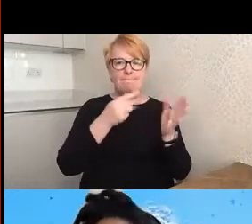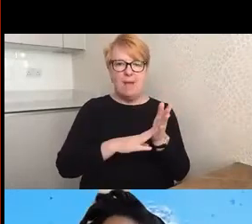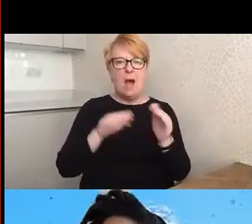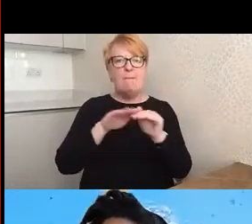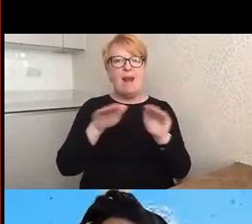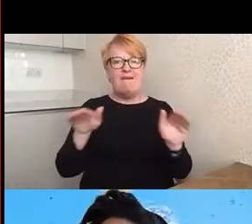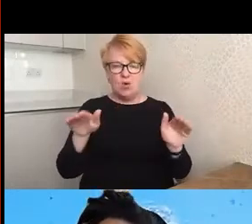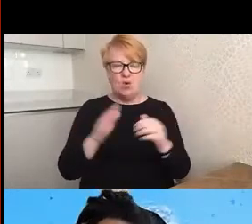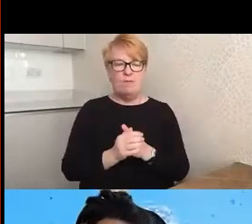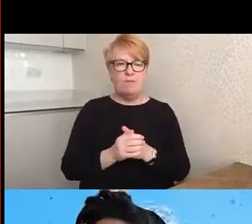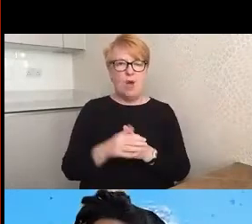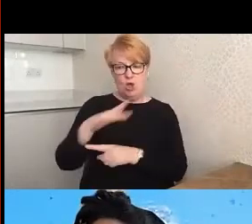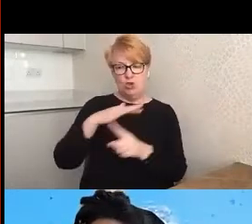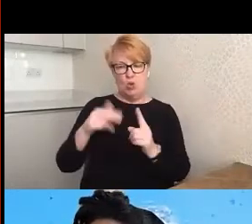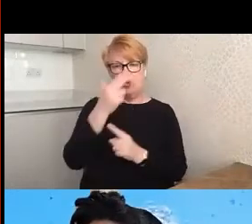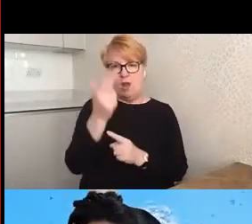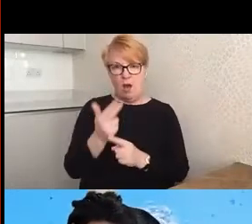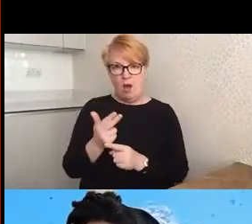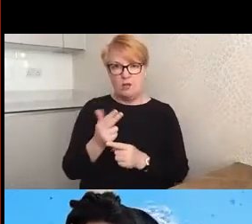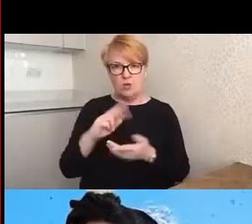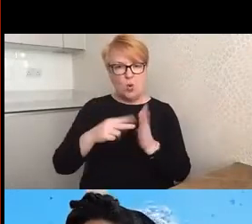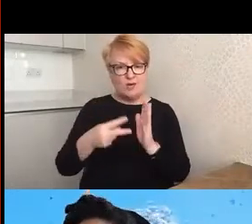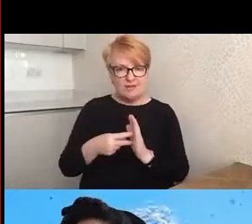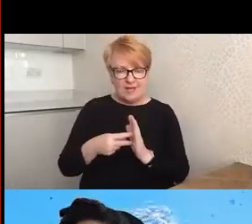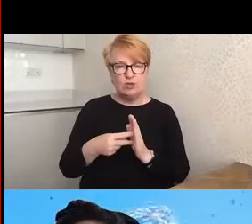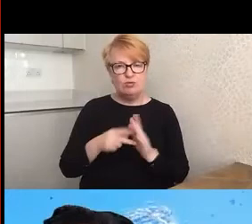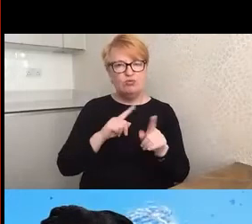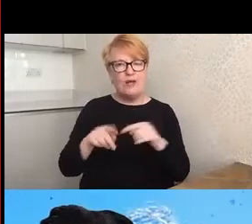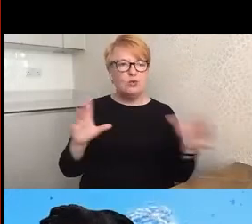And we work to connect people, art and place, and we co-commission and